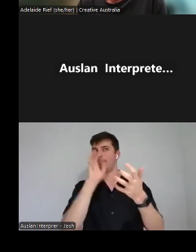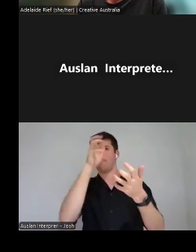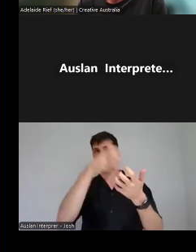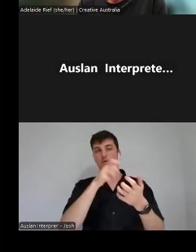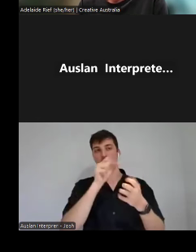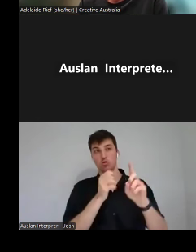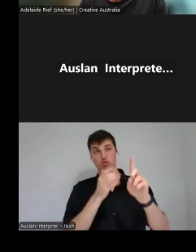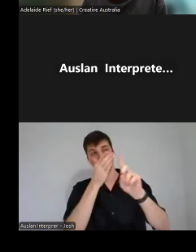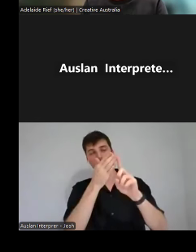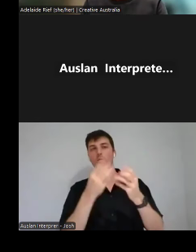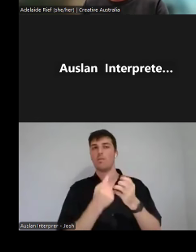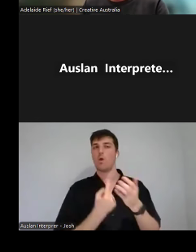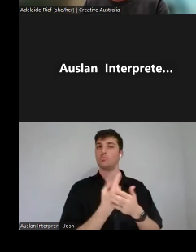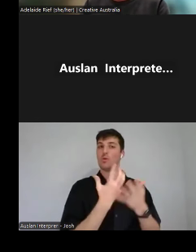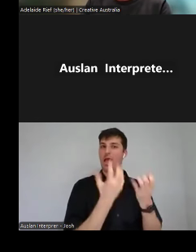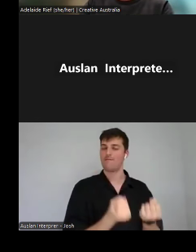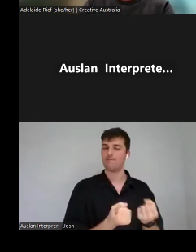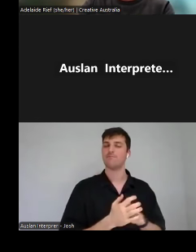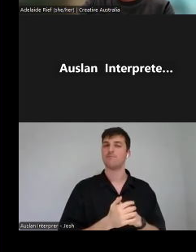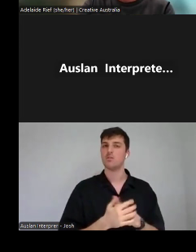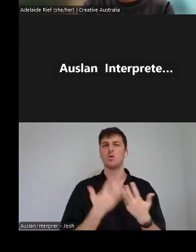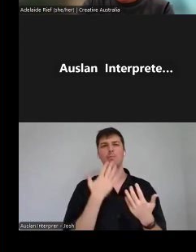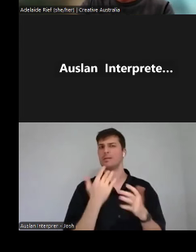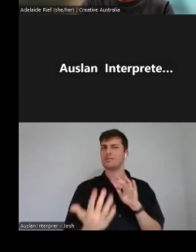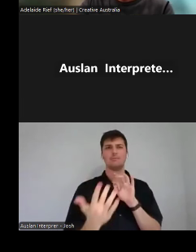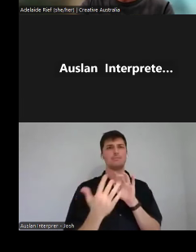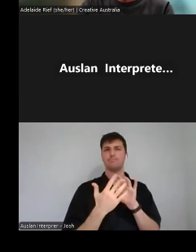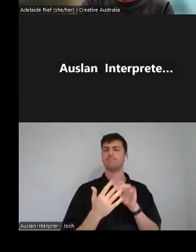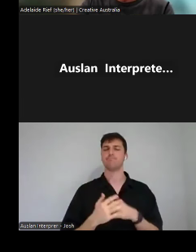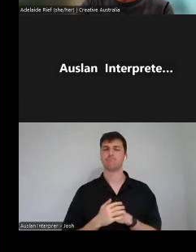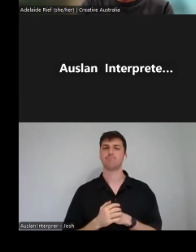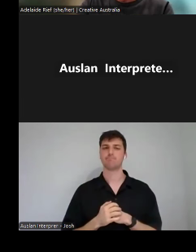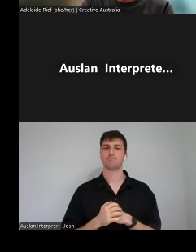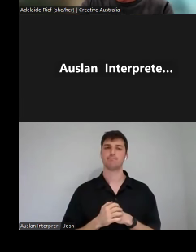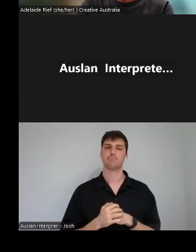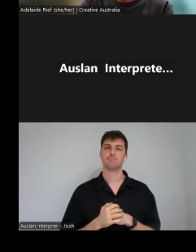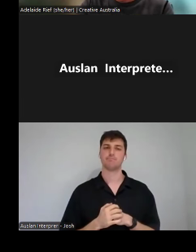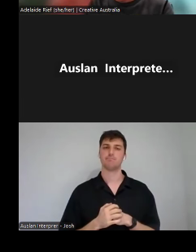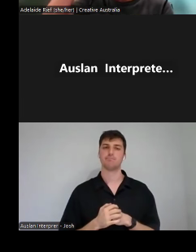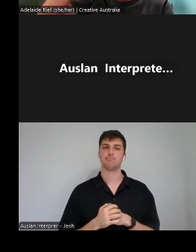that are available, so please don't hesitate to get in touch with us. And at the very end